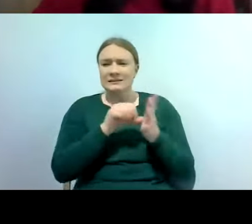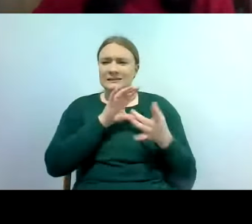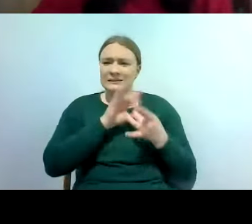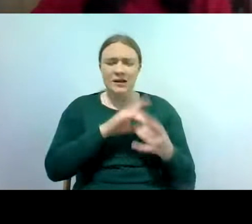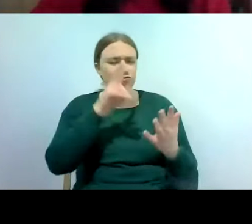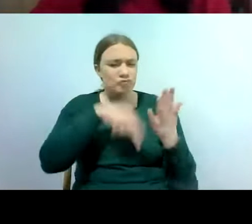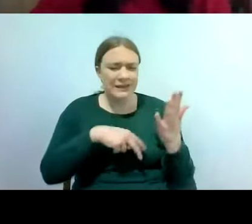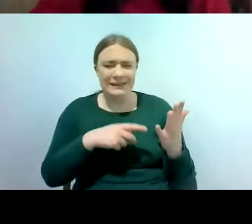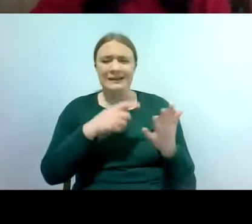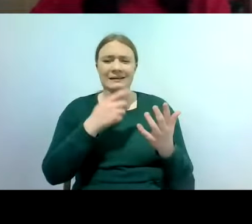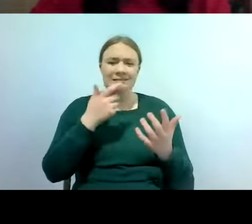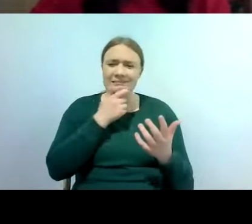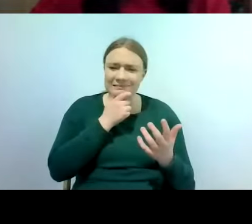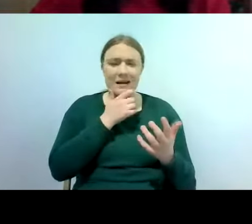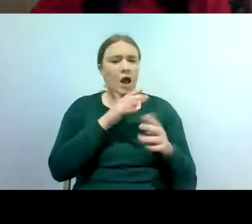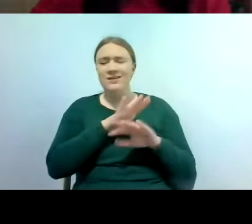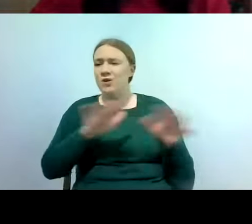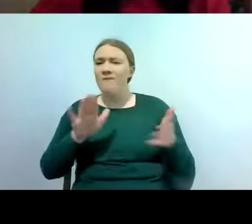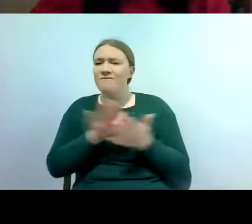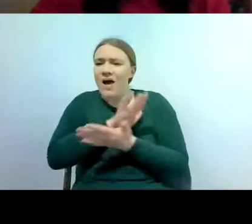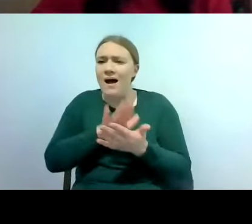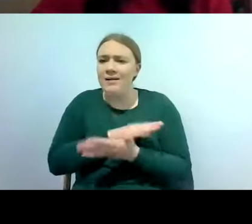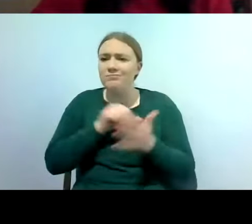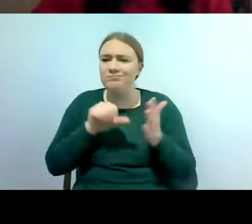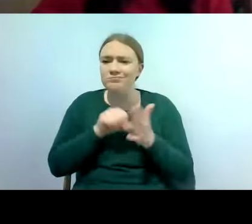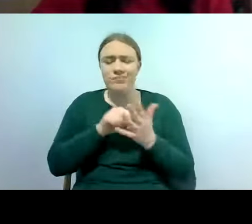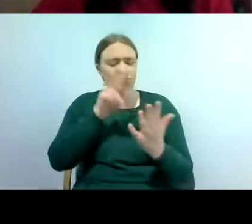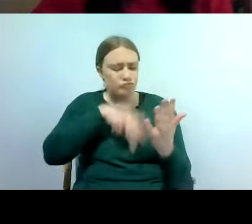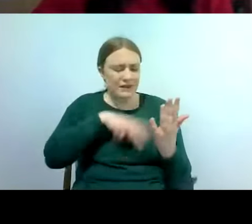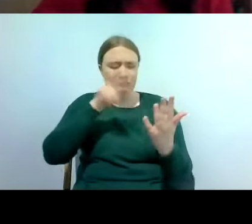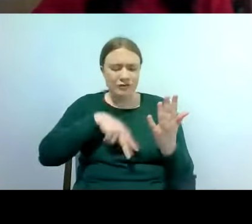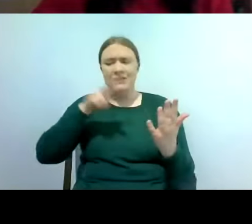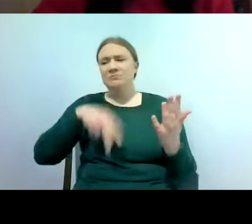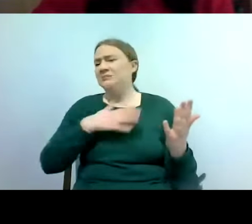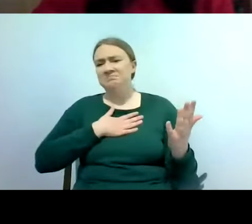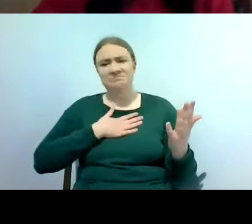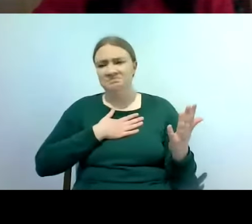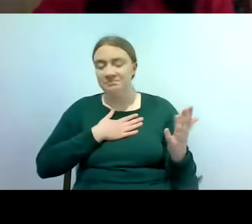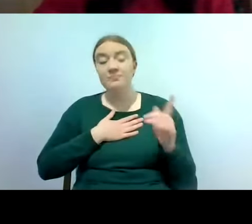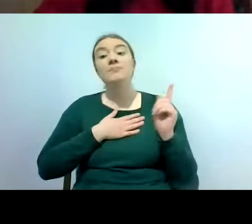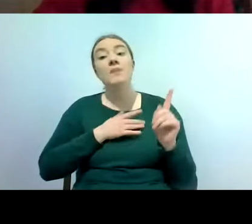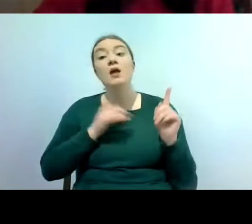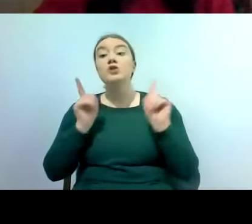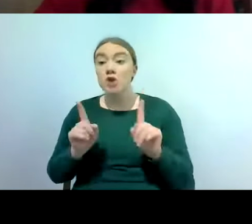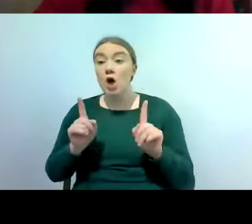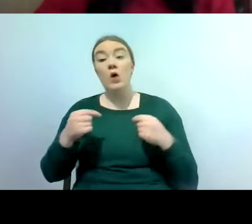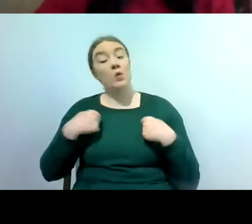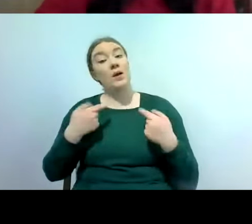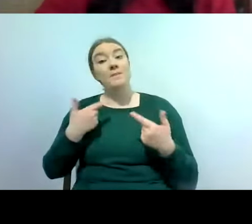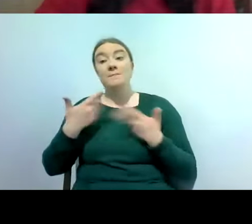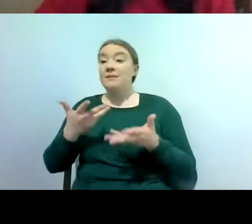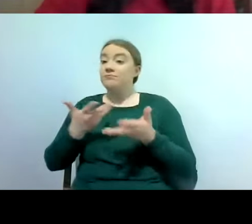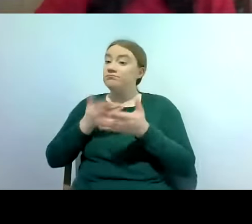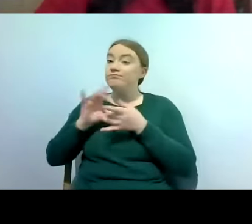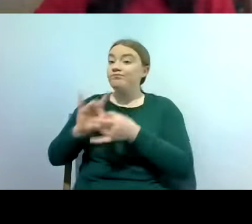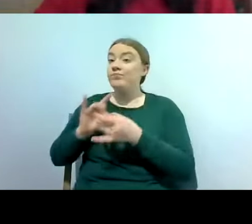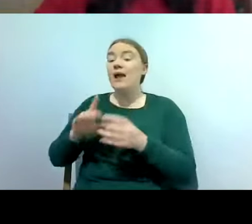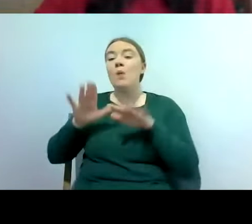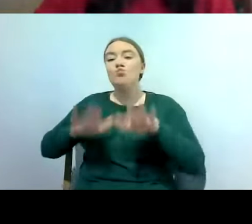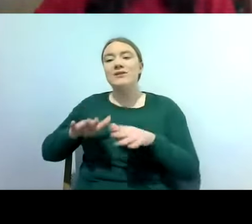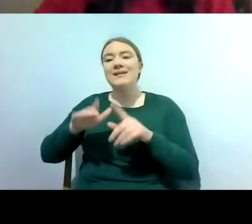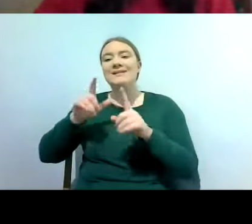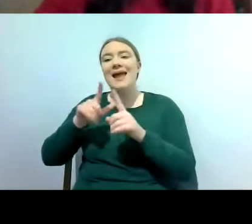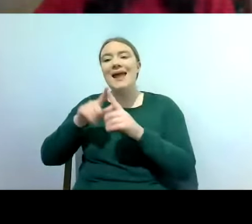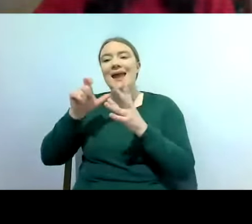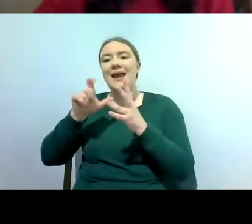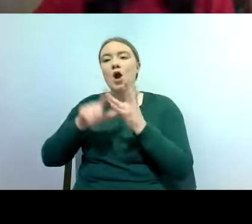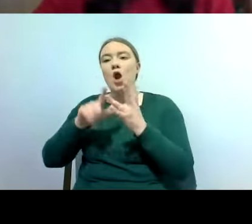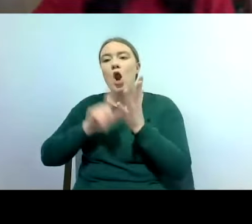and fun for people to um read all the time and so we worked with the british ecological society oh